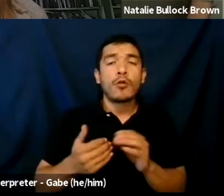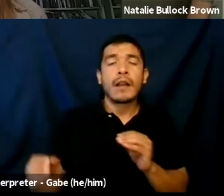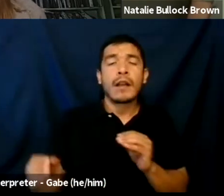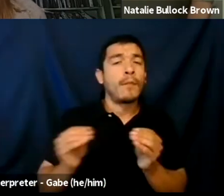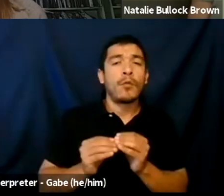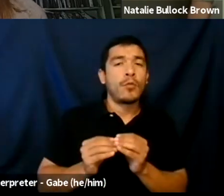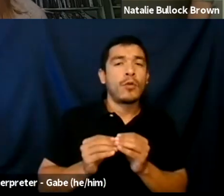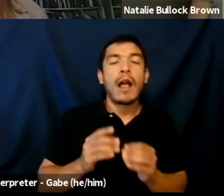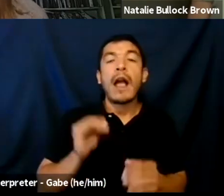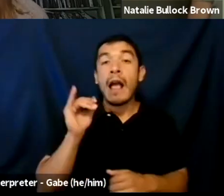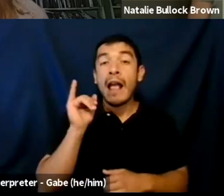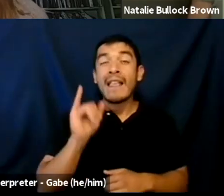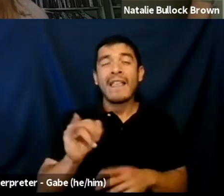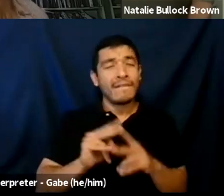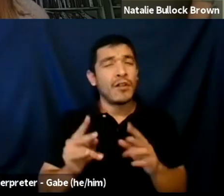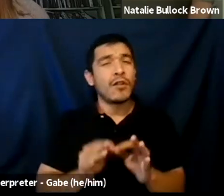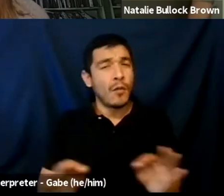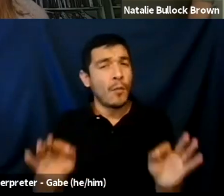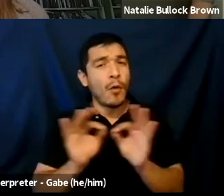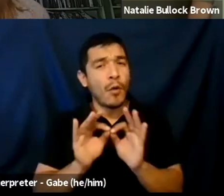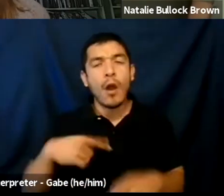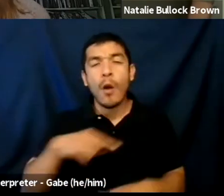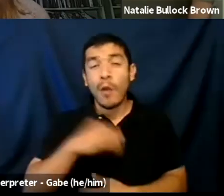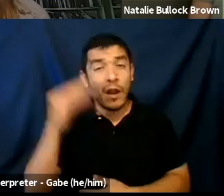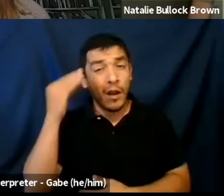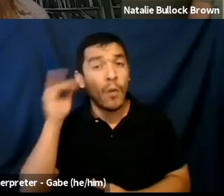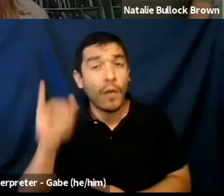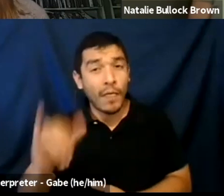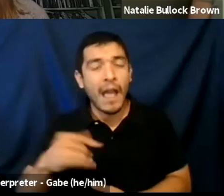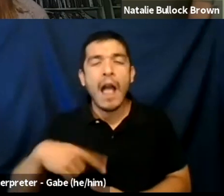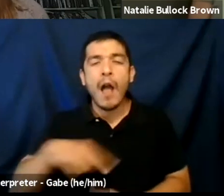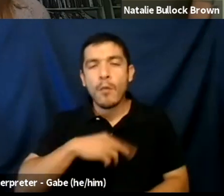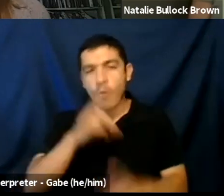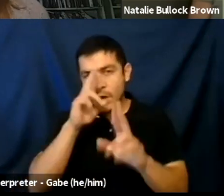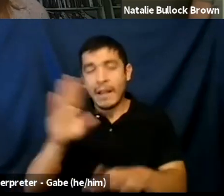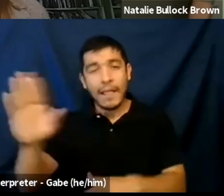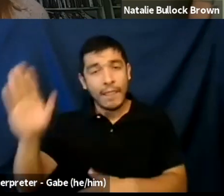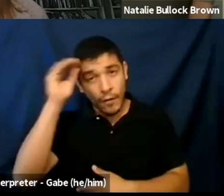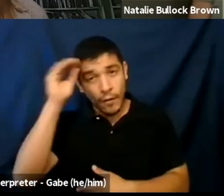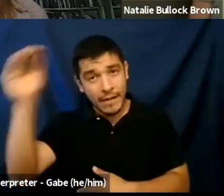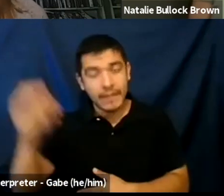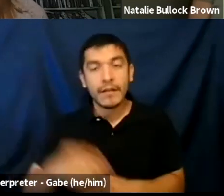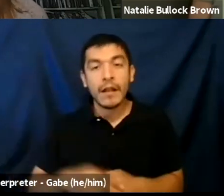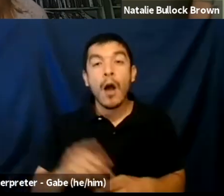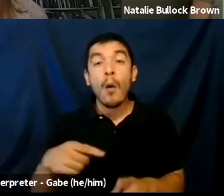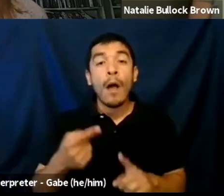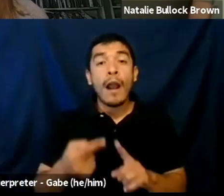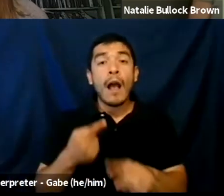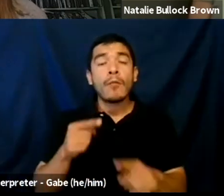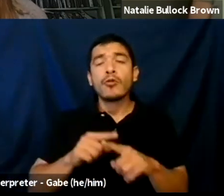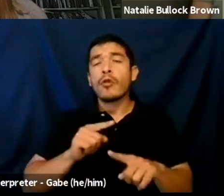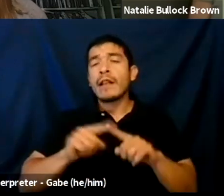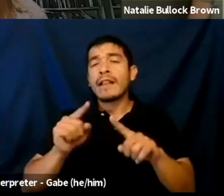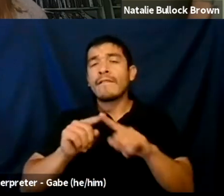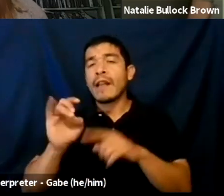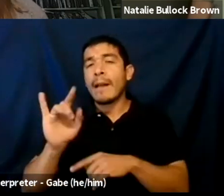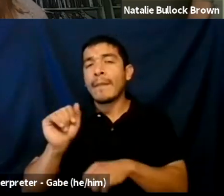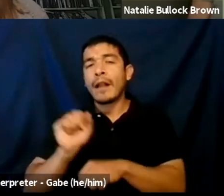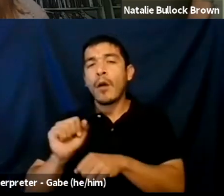And it's so important that we know that and that we respect that. When it comes to multimedia work we do, which again is harder to do